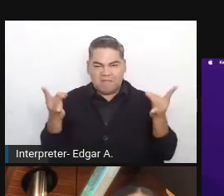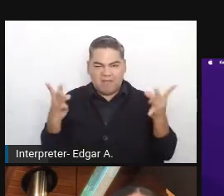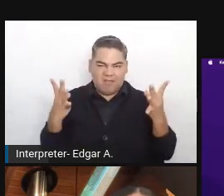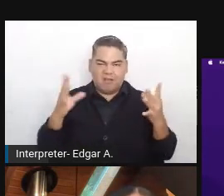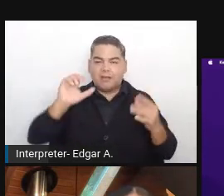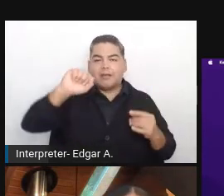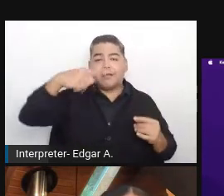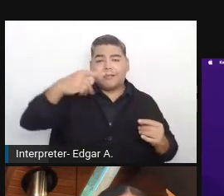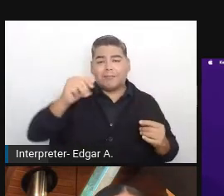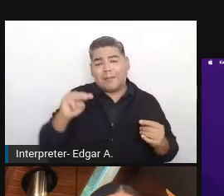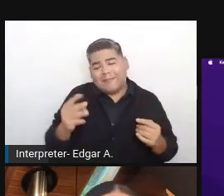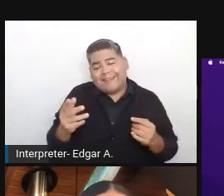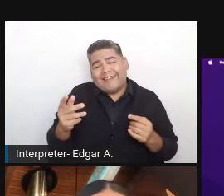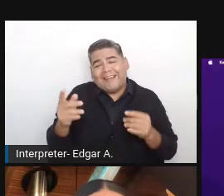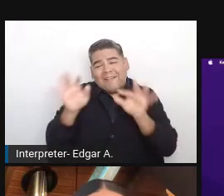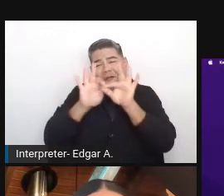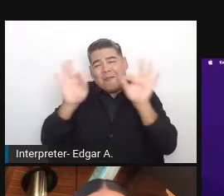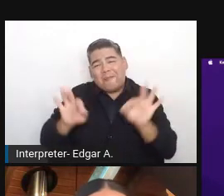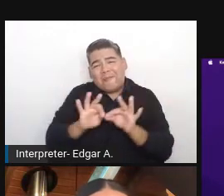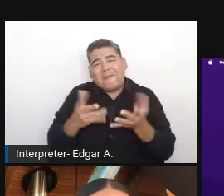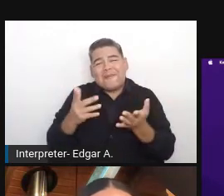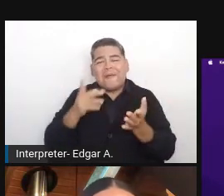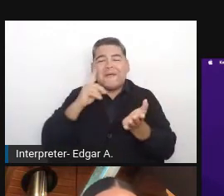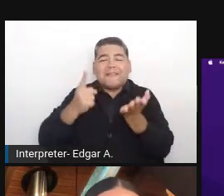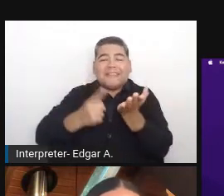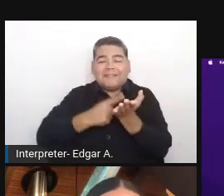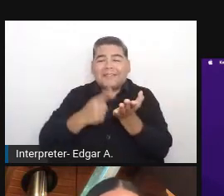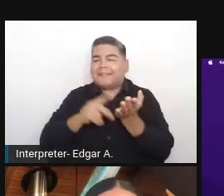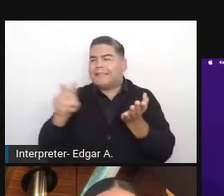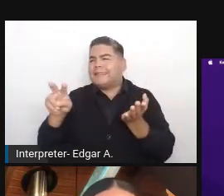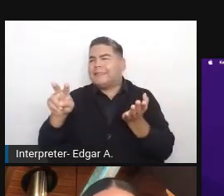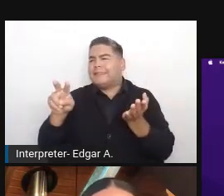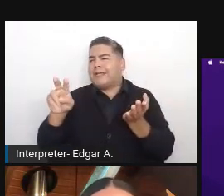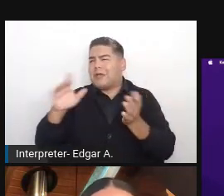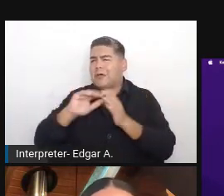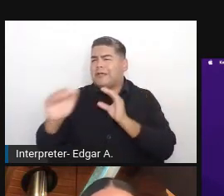Maybe accept the people who sent you spam, so what do you do?